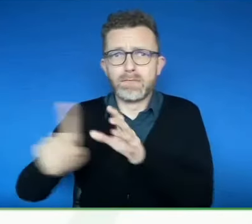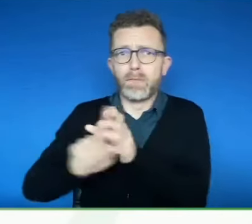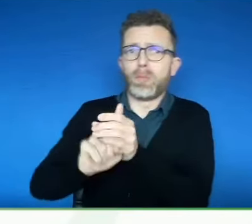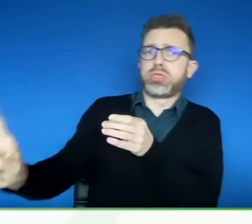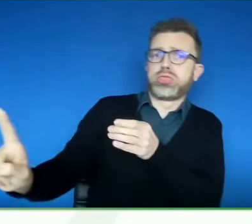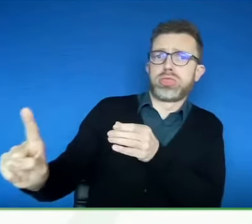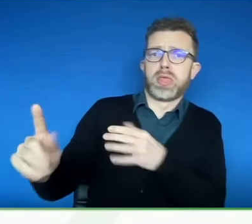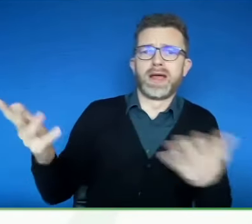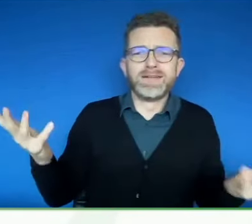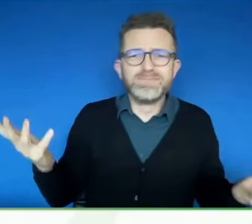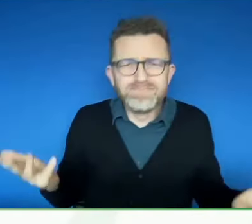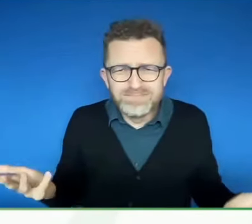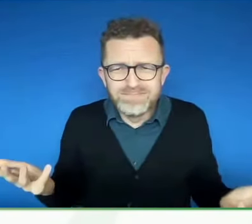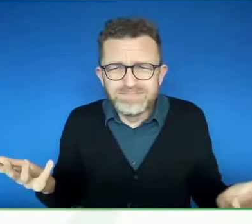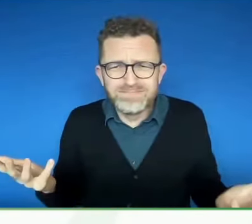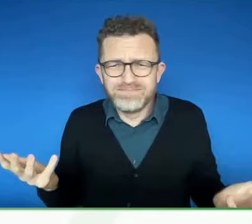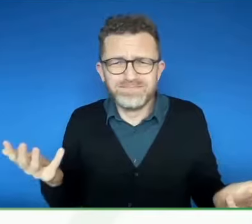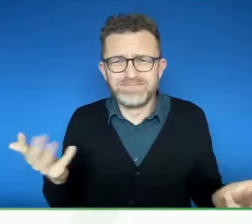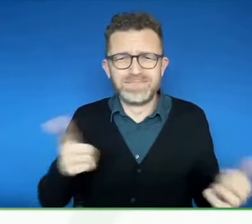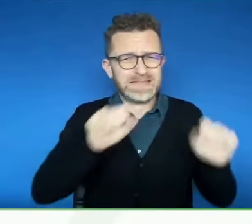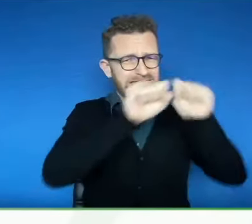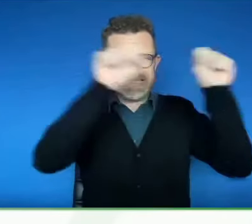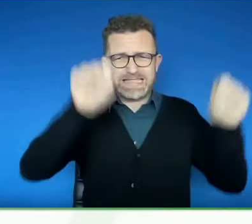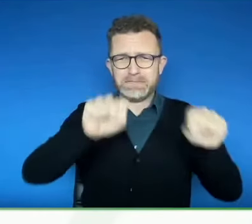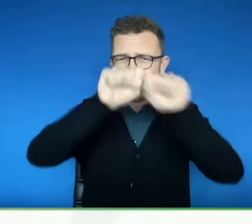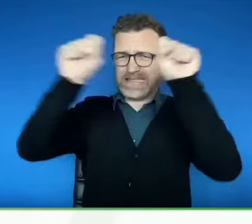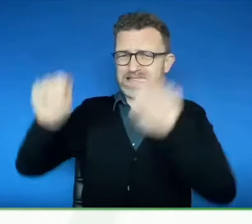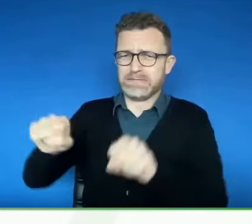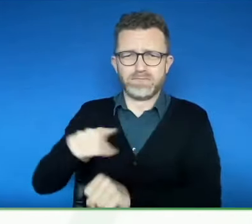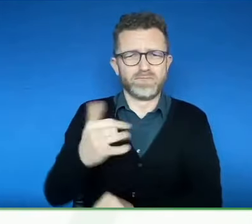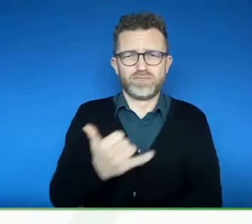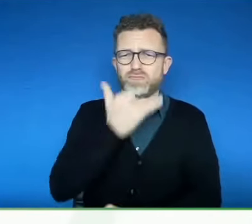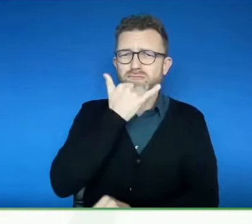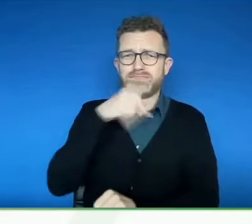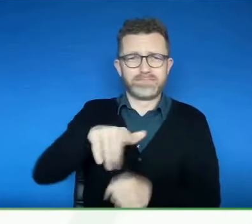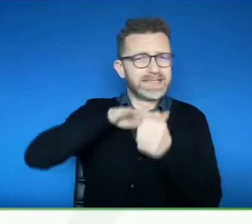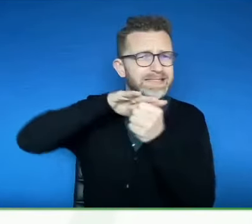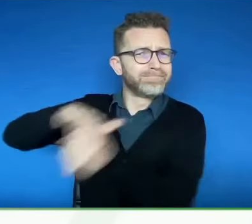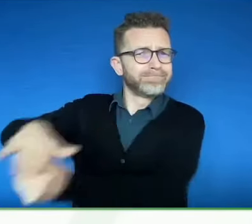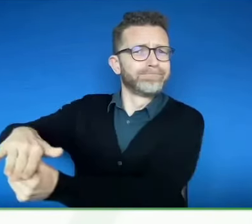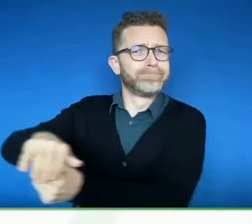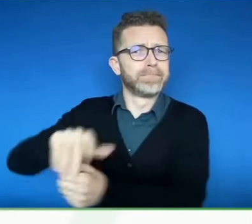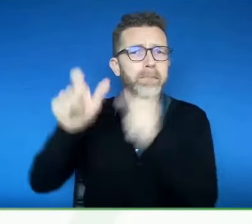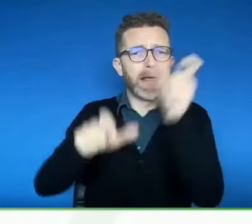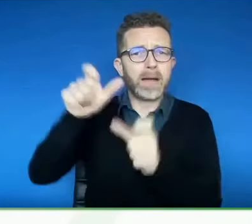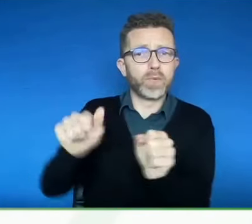These are the four key elements of our progress was not new to